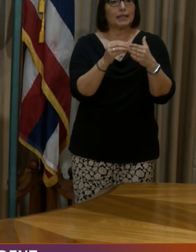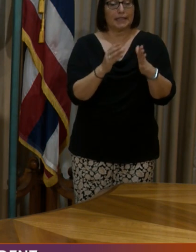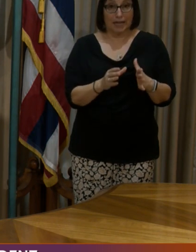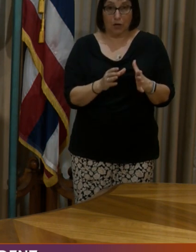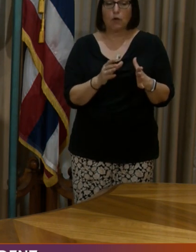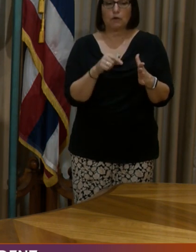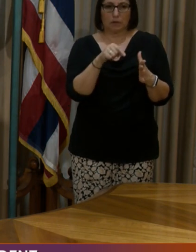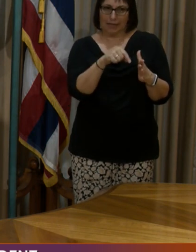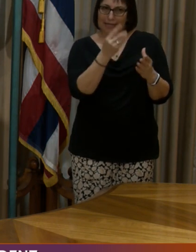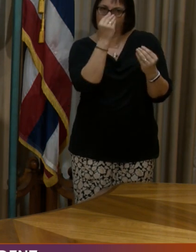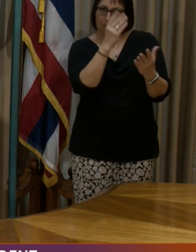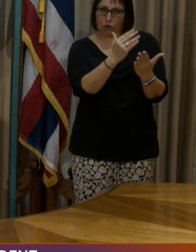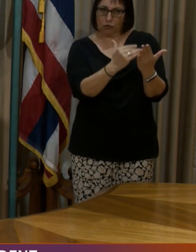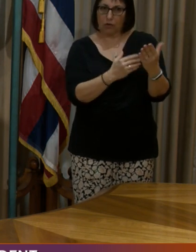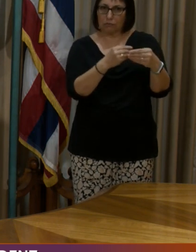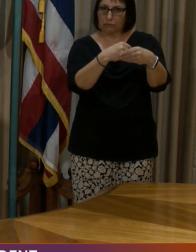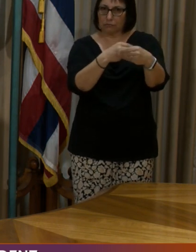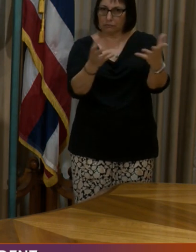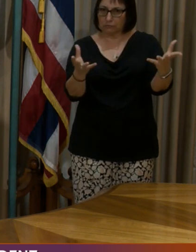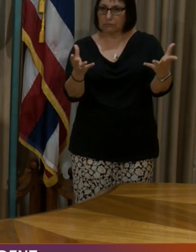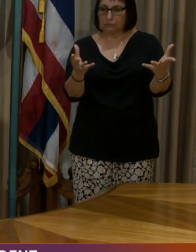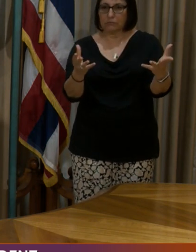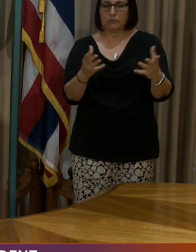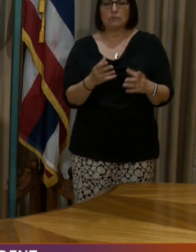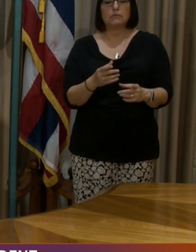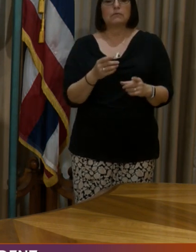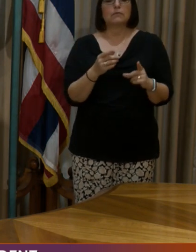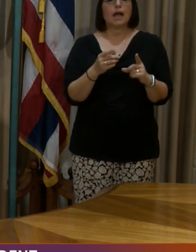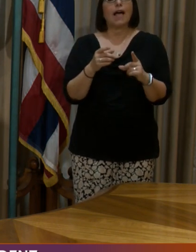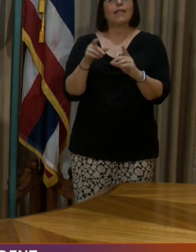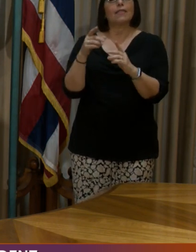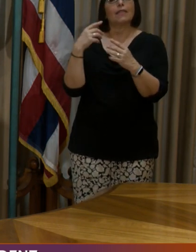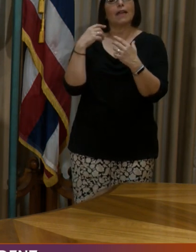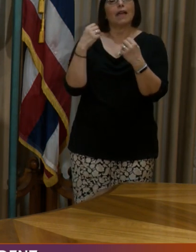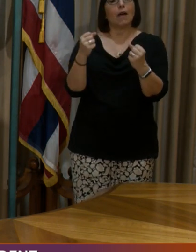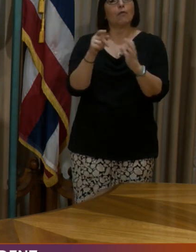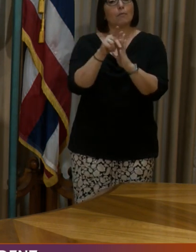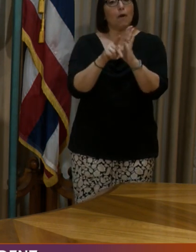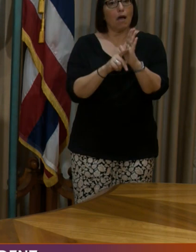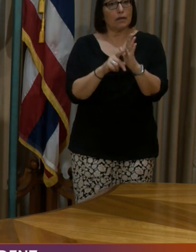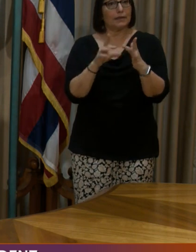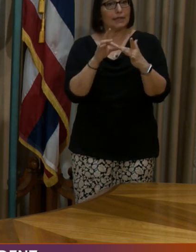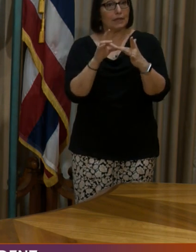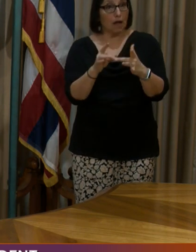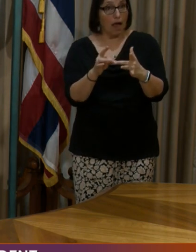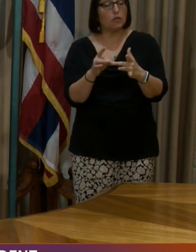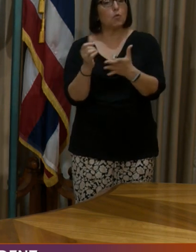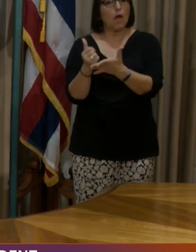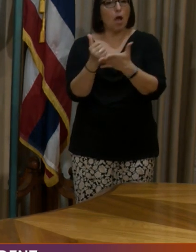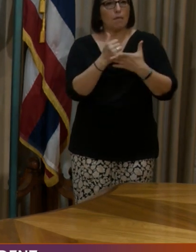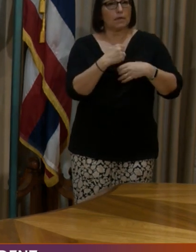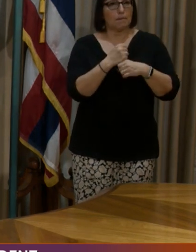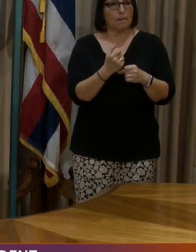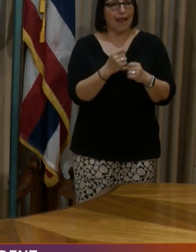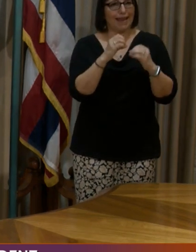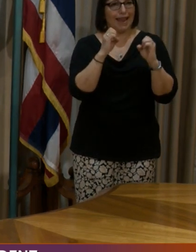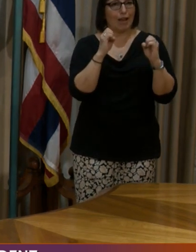SHARE IT WITH OUR DISTRICT LEADERS THIS MORNING TO START PLANNING THE HEALTH POLICY GUIDANCE THAT THEY ARE PROVIDING